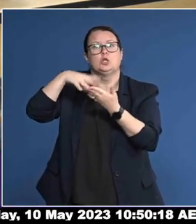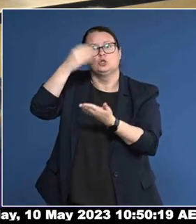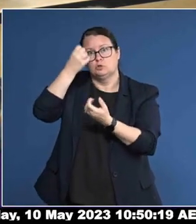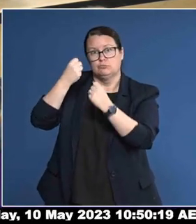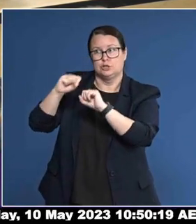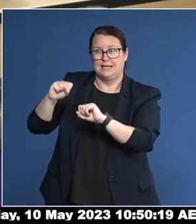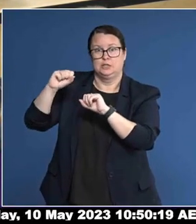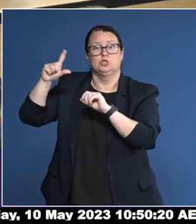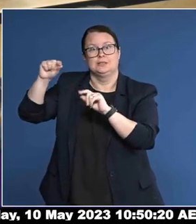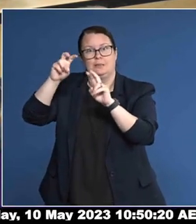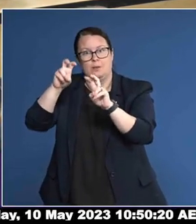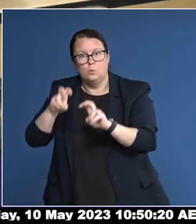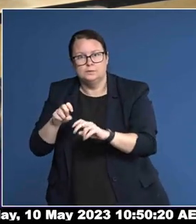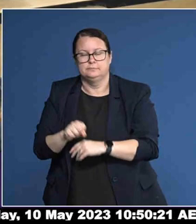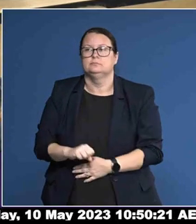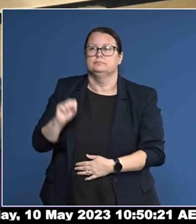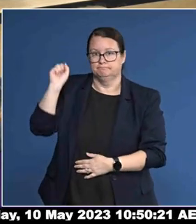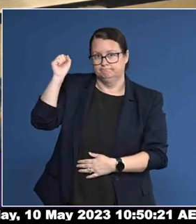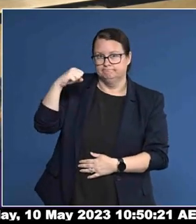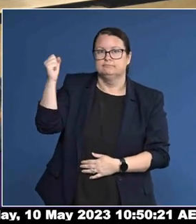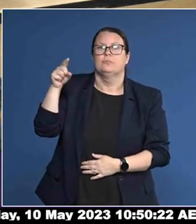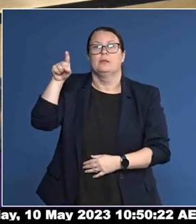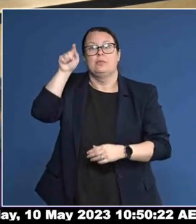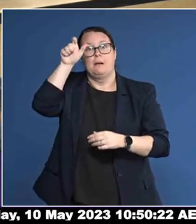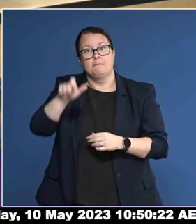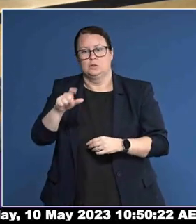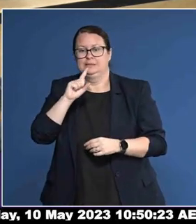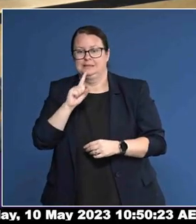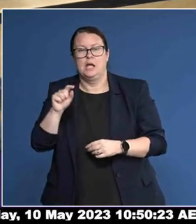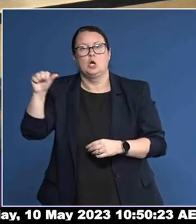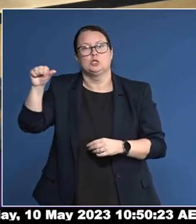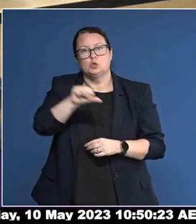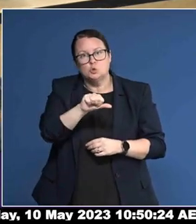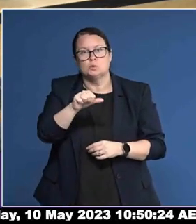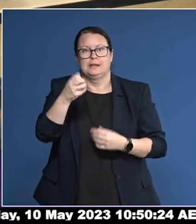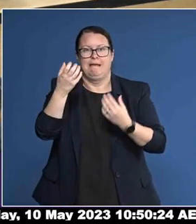And they made a finding that there should have been a child protection